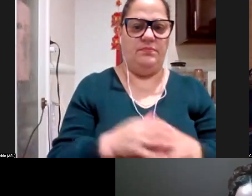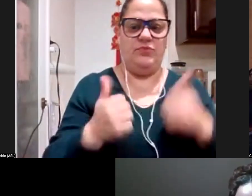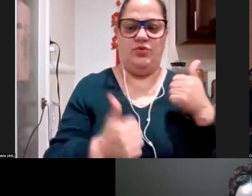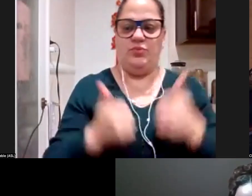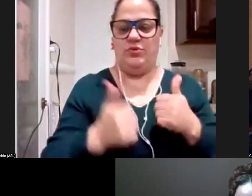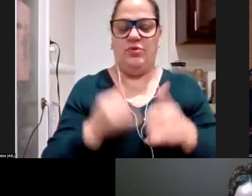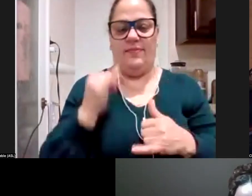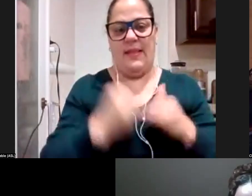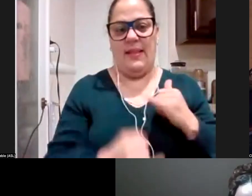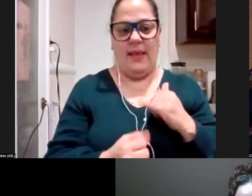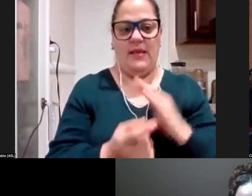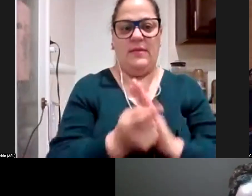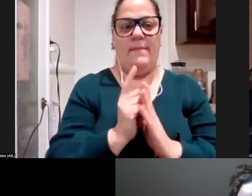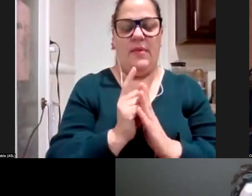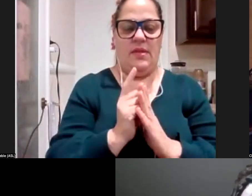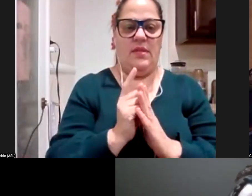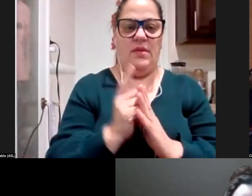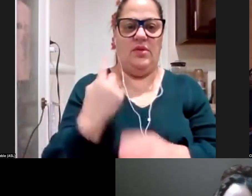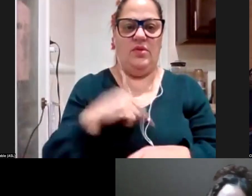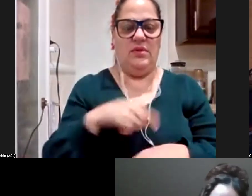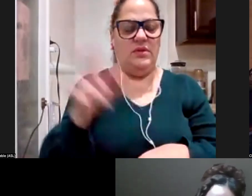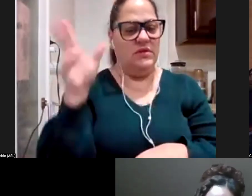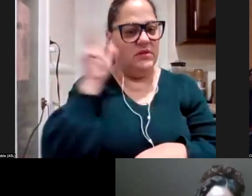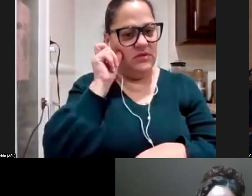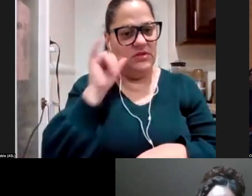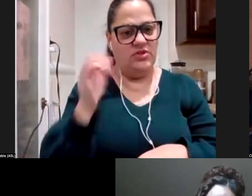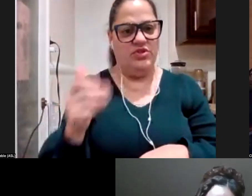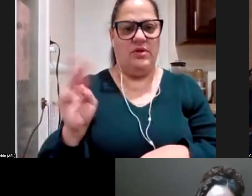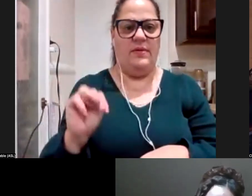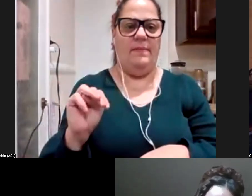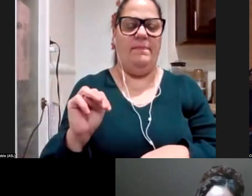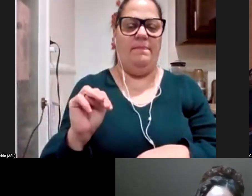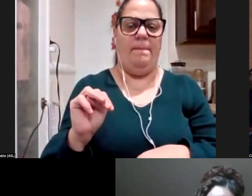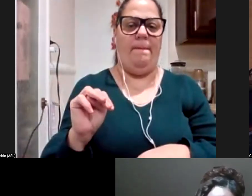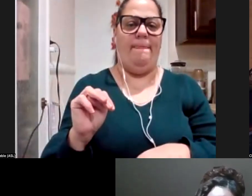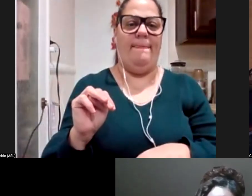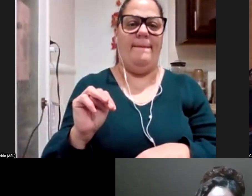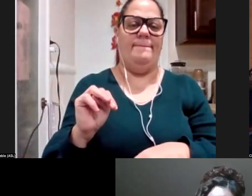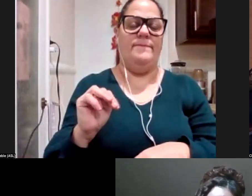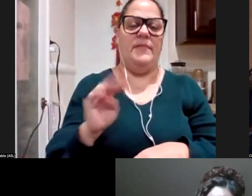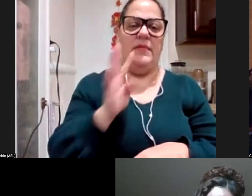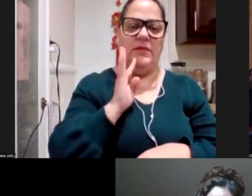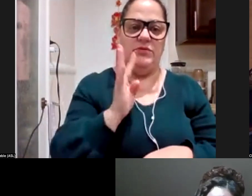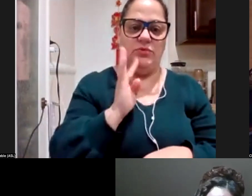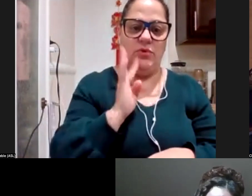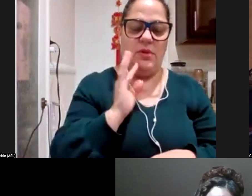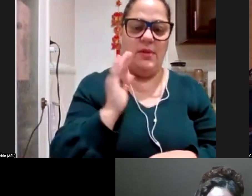last month or so, listening to Jim Conroy speak last month and David's work um, about Pennhurst